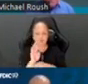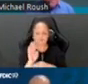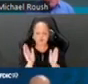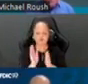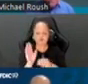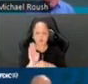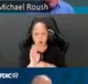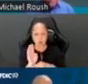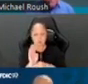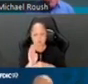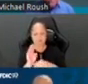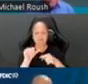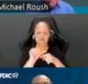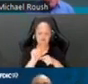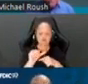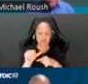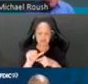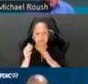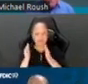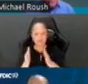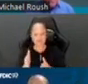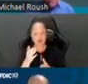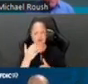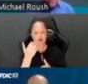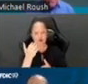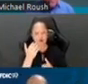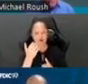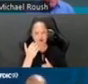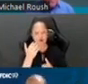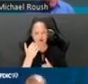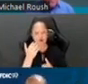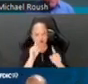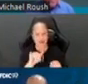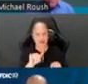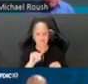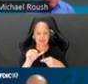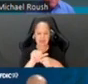trained in how to deliver that product, you'll attend that training and get the in depth